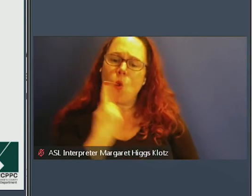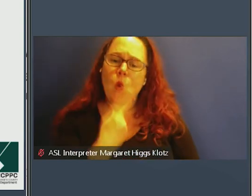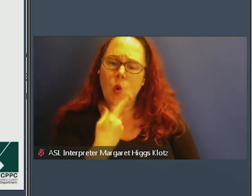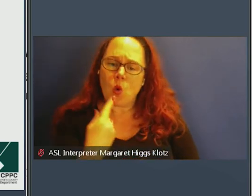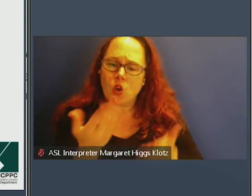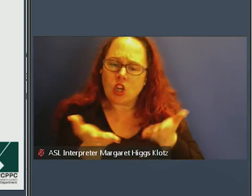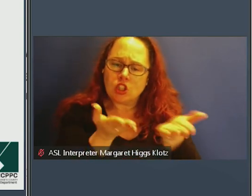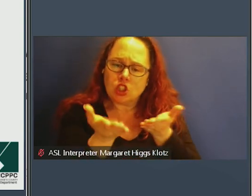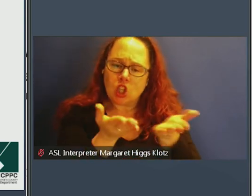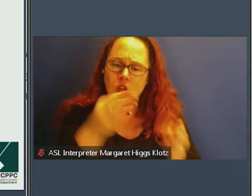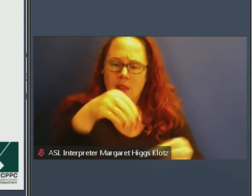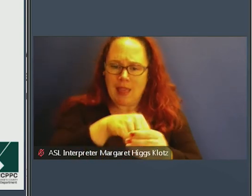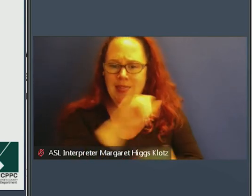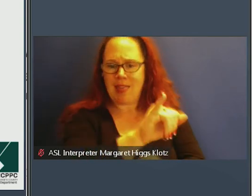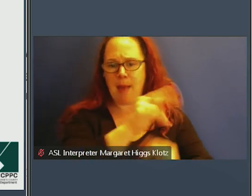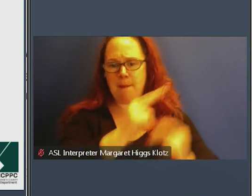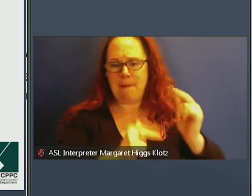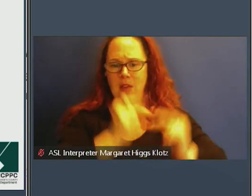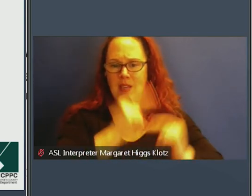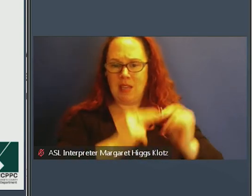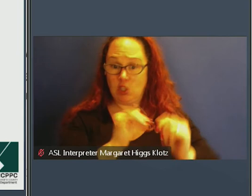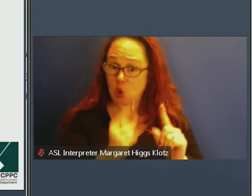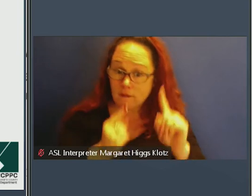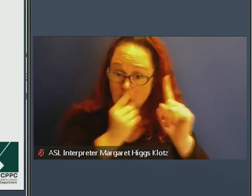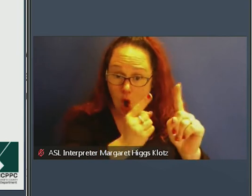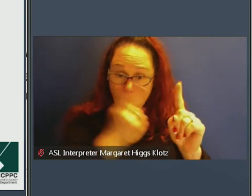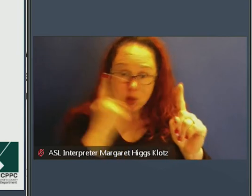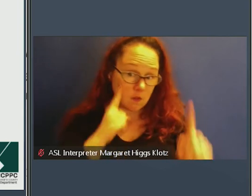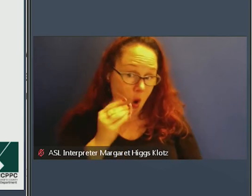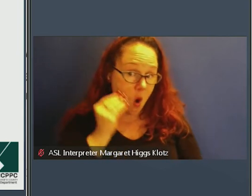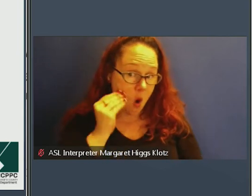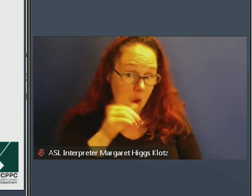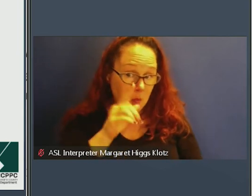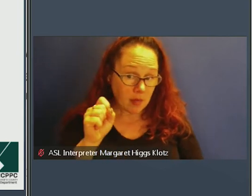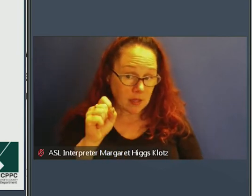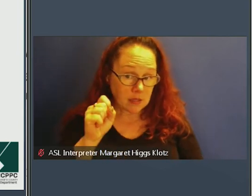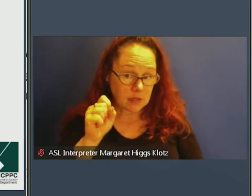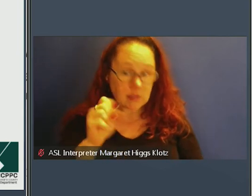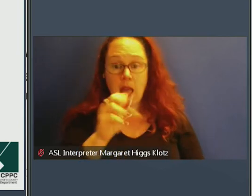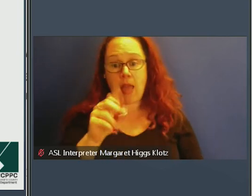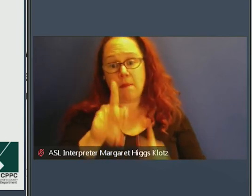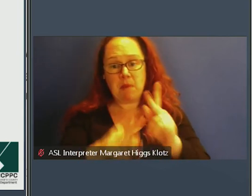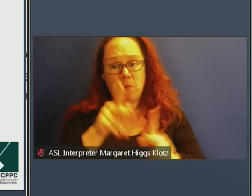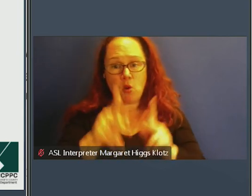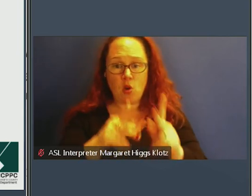So if you're supposed to serve the homeless people and anybody that's disenfranchised, whether they be out of a job or whatever,